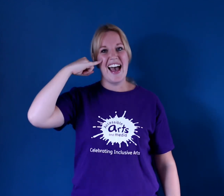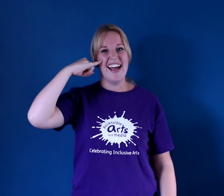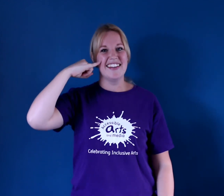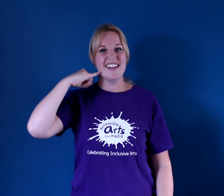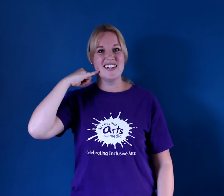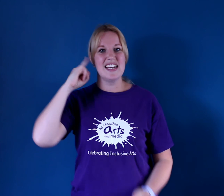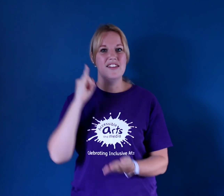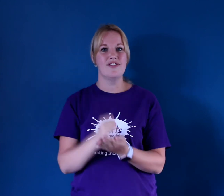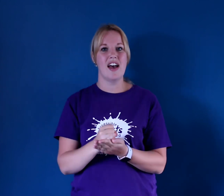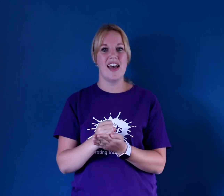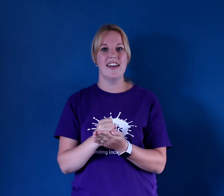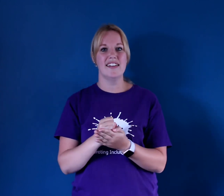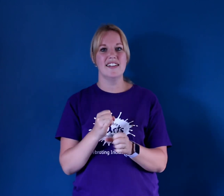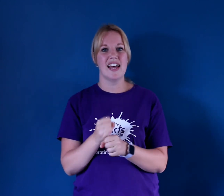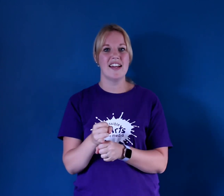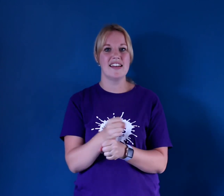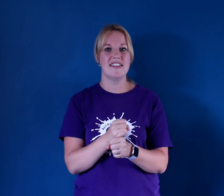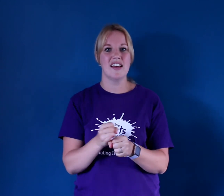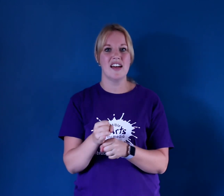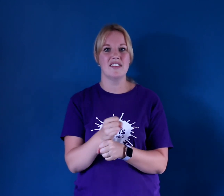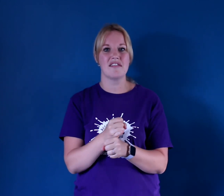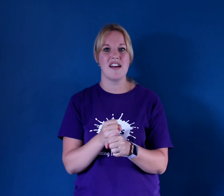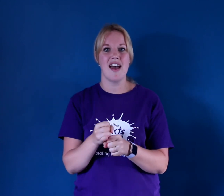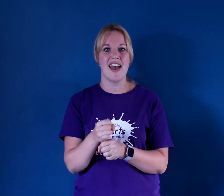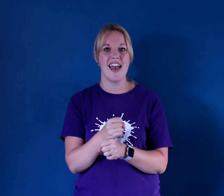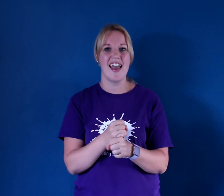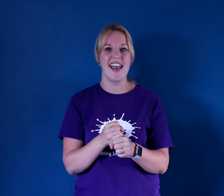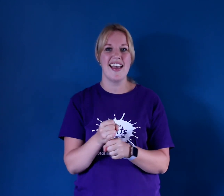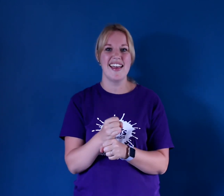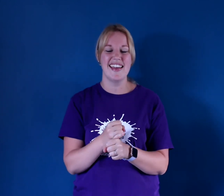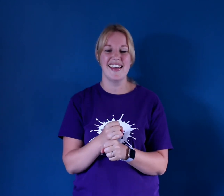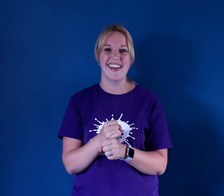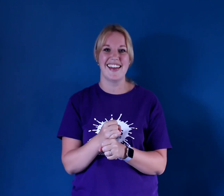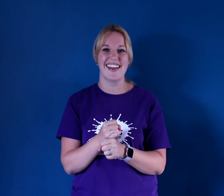And the cheat failed, and he turned grey.